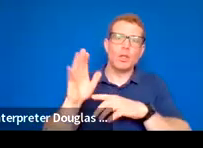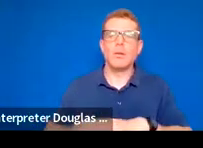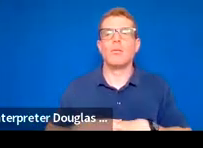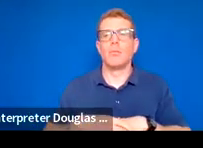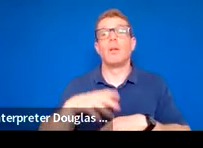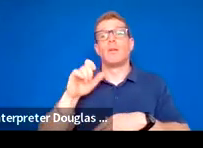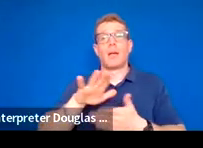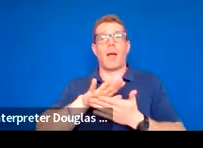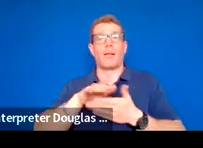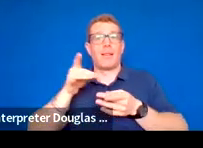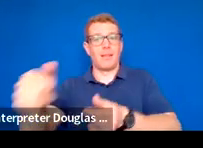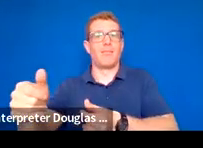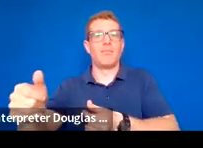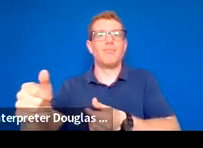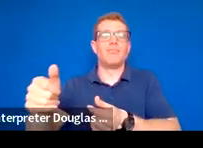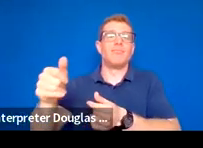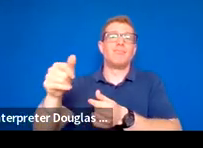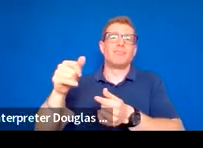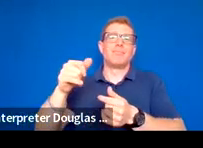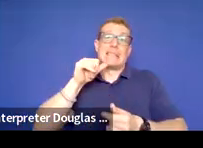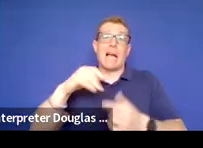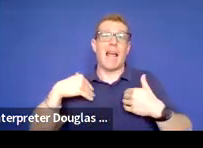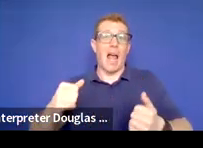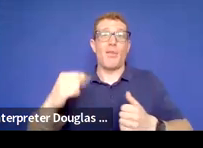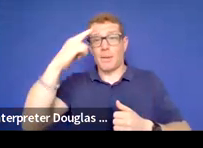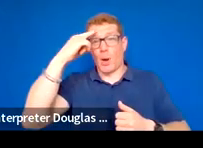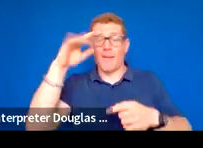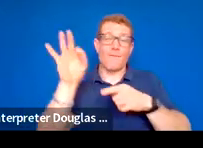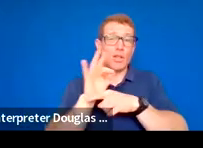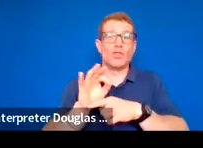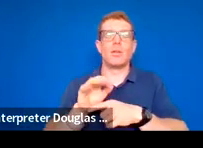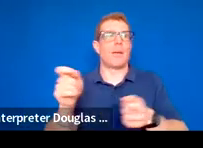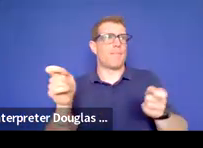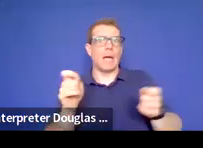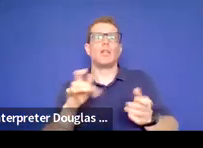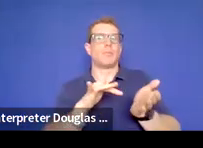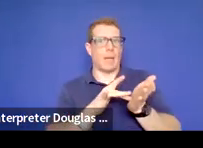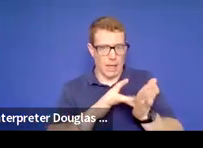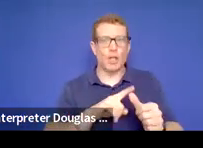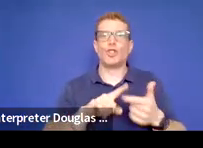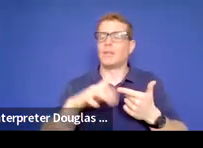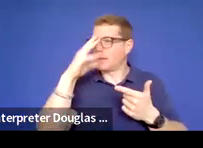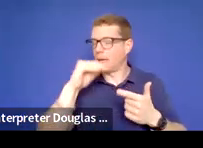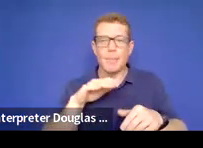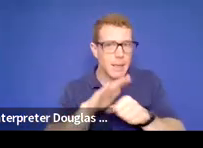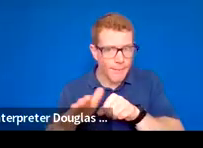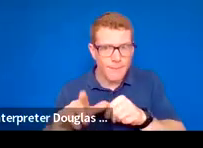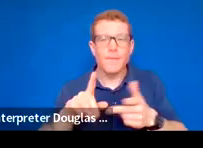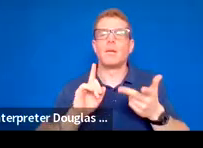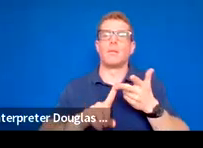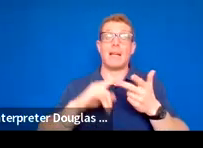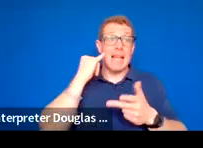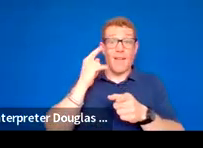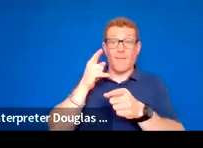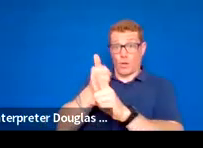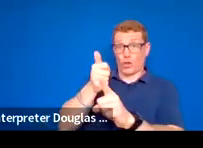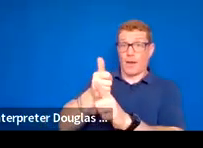Years years later. Okay. so managing medications getting good sleep and if you're an older person, all my older friends. Look at me and go.